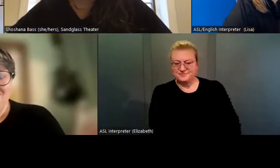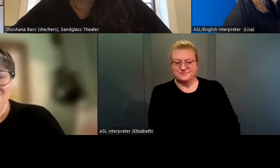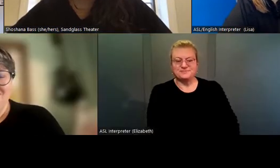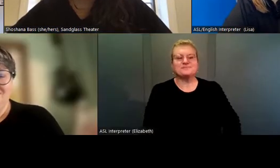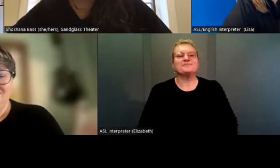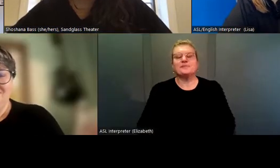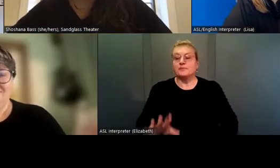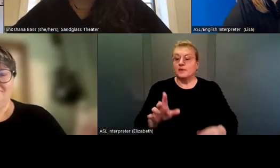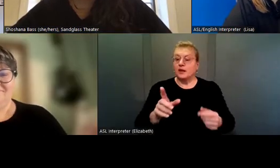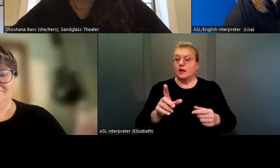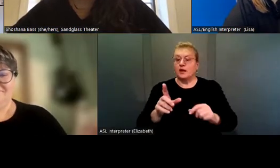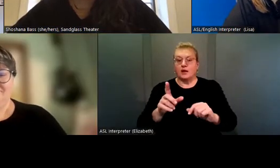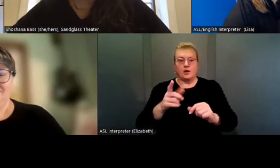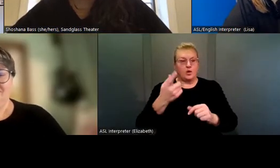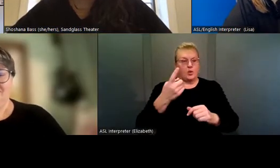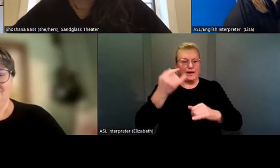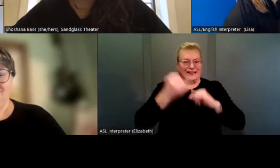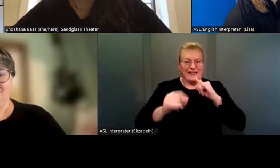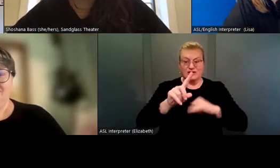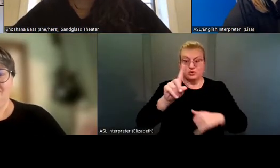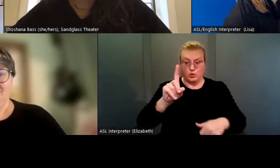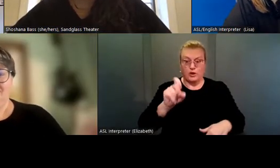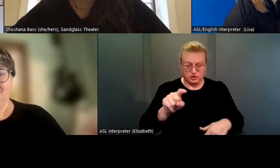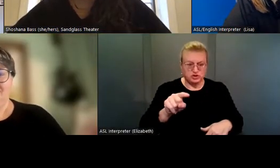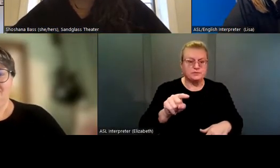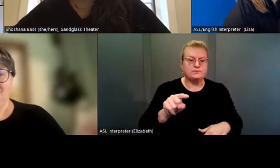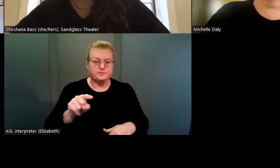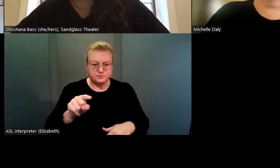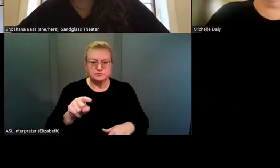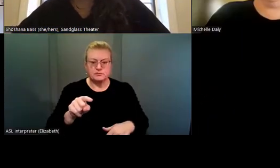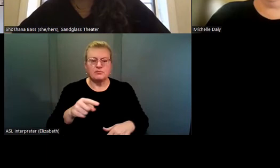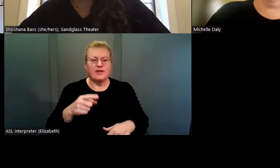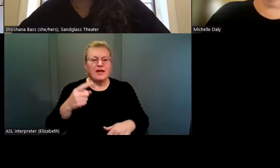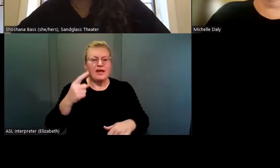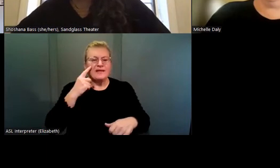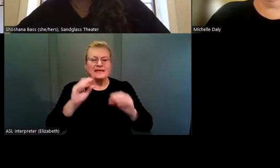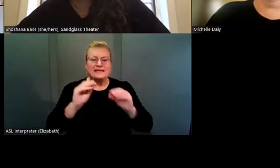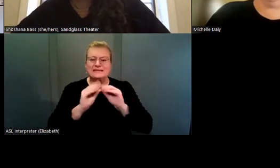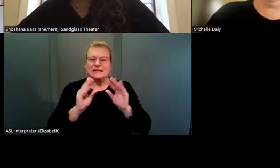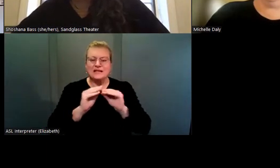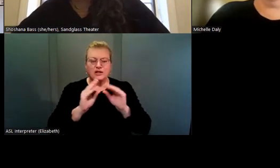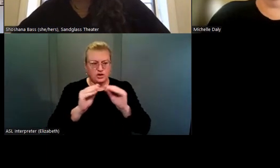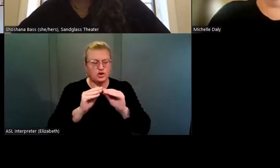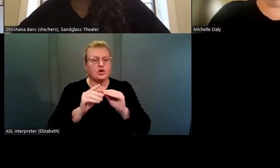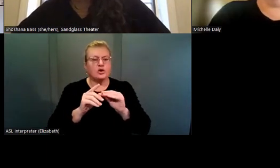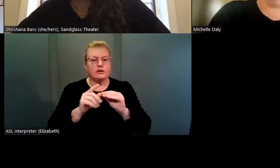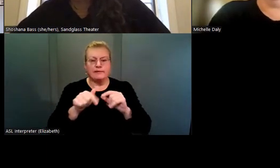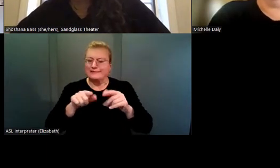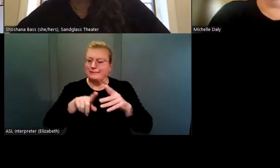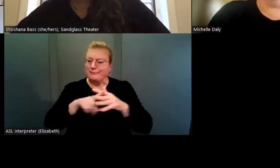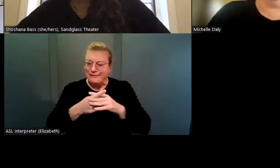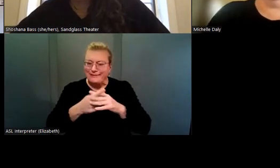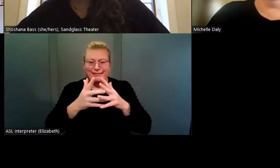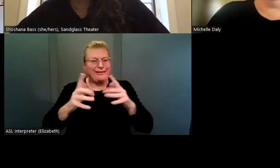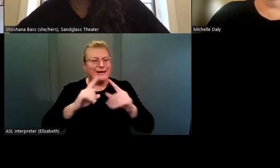But there are... So Idea Swap I think is clear as the beginning of a lot of conversations or a chance to check in with folks,